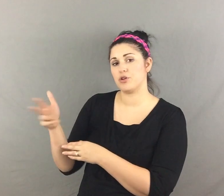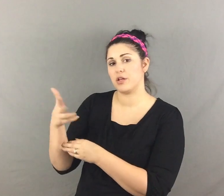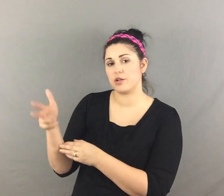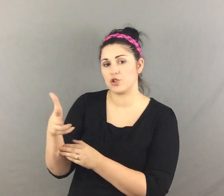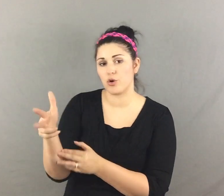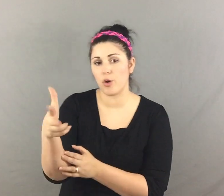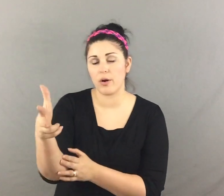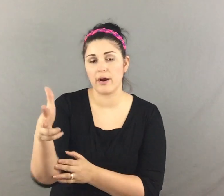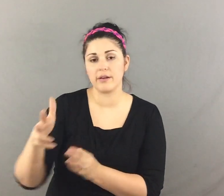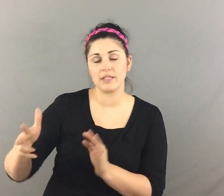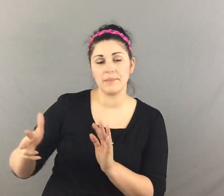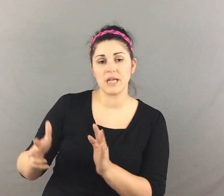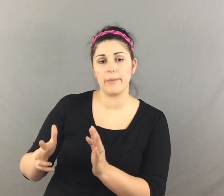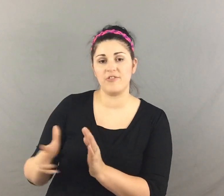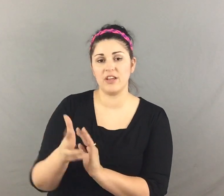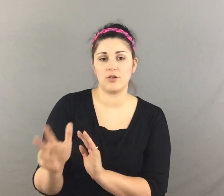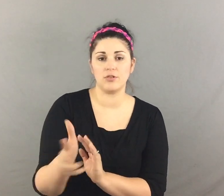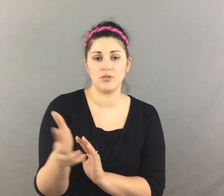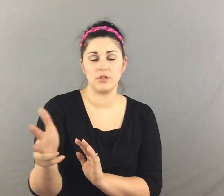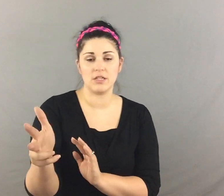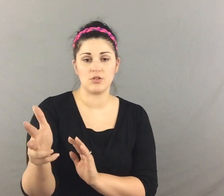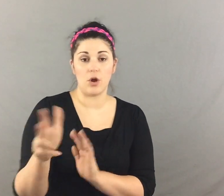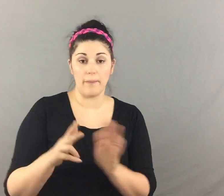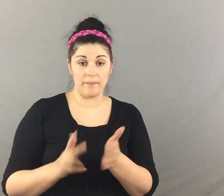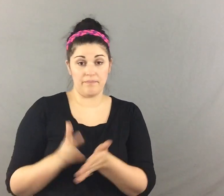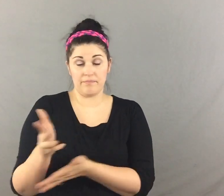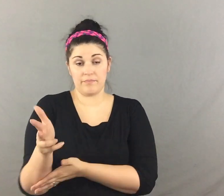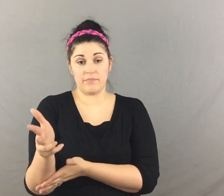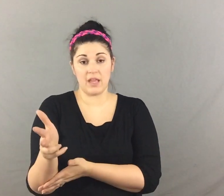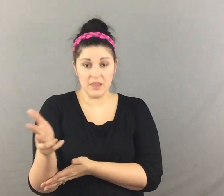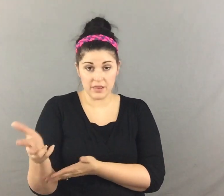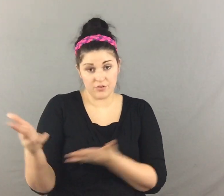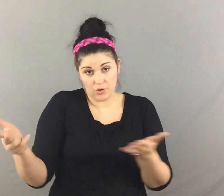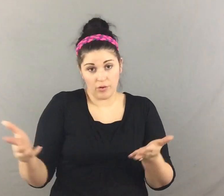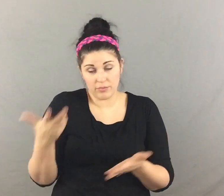When you're telling a story where some type of vehicle is in the story,